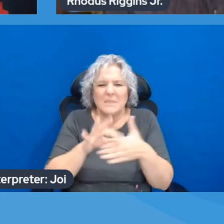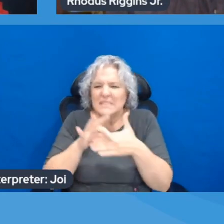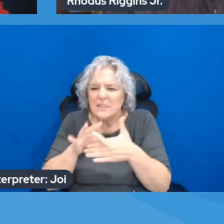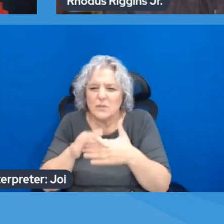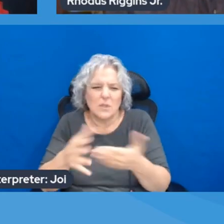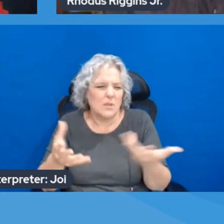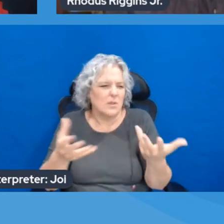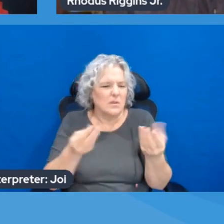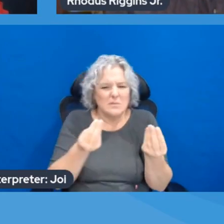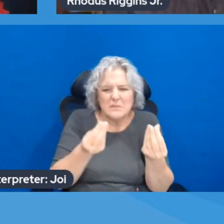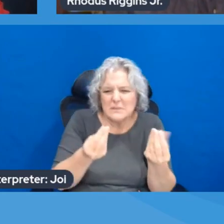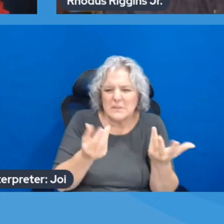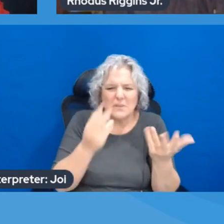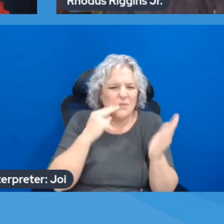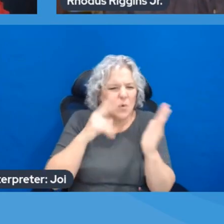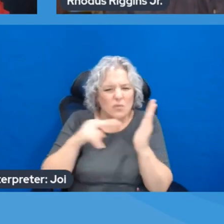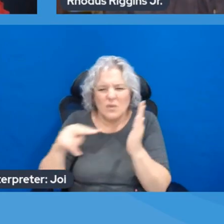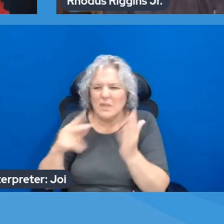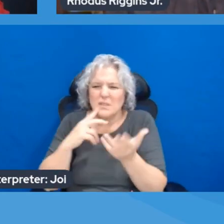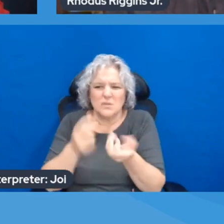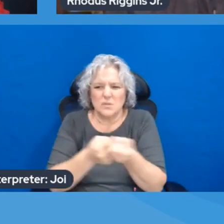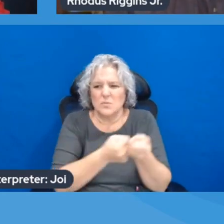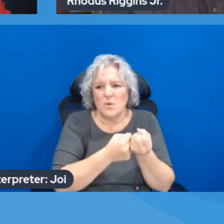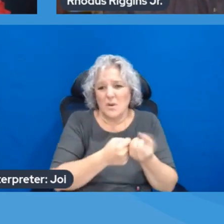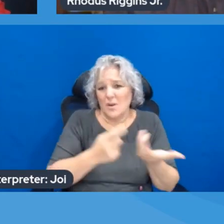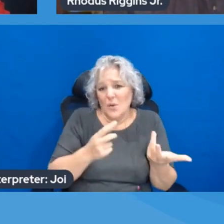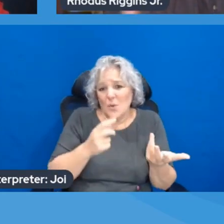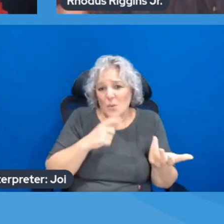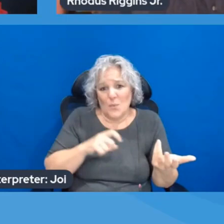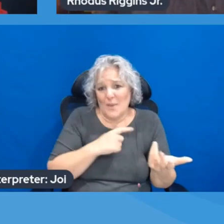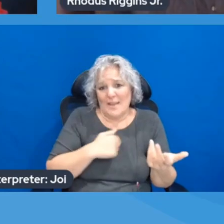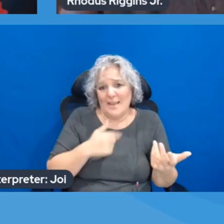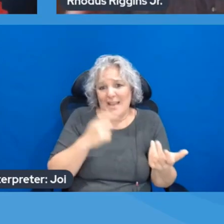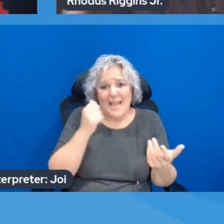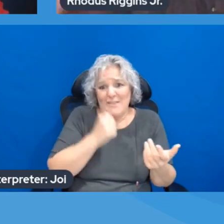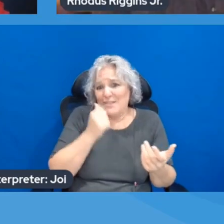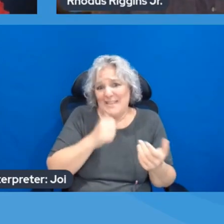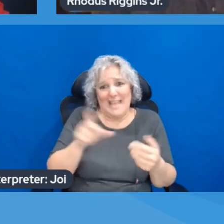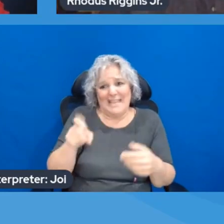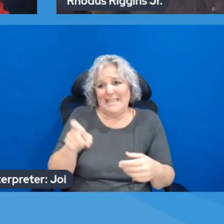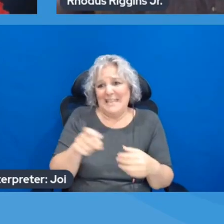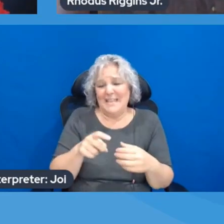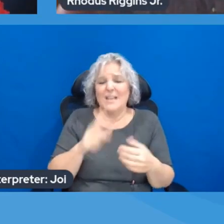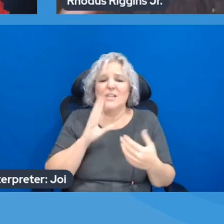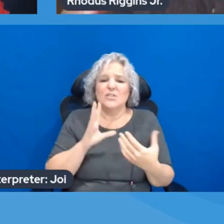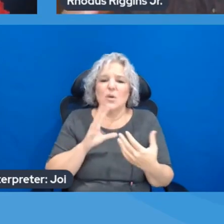who were the little ones every single day. So it's an anchoring our work in emotional wellness